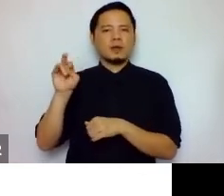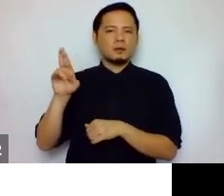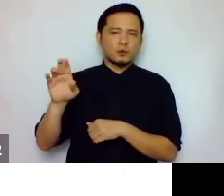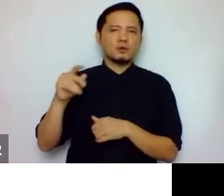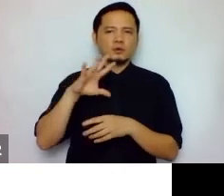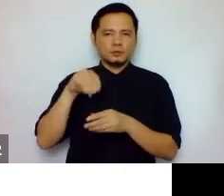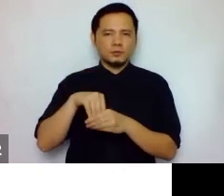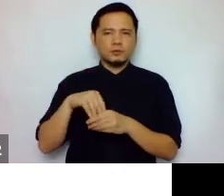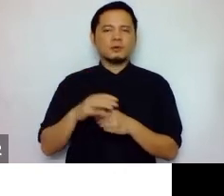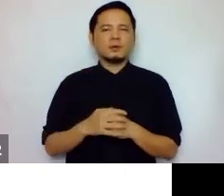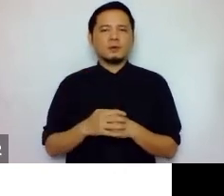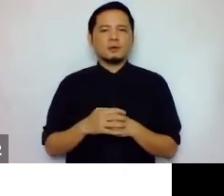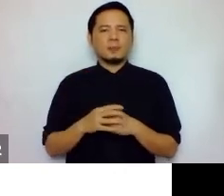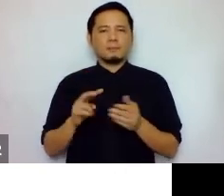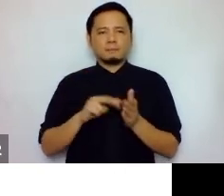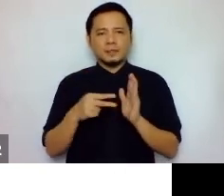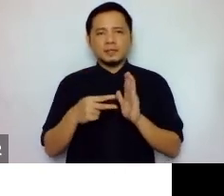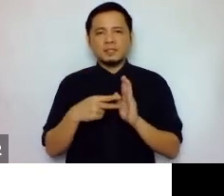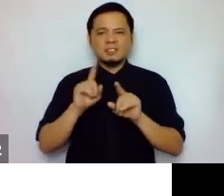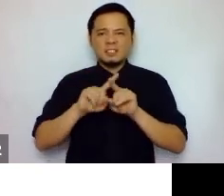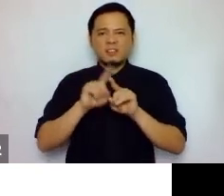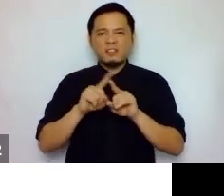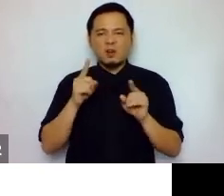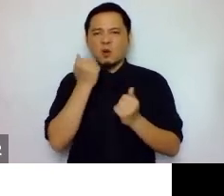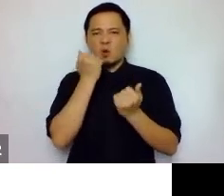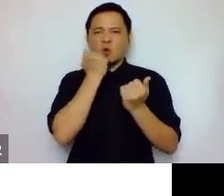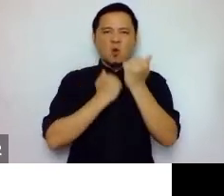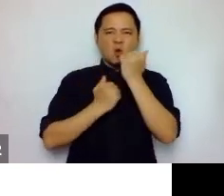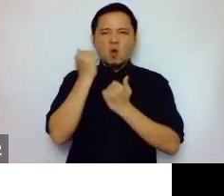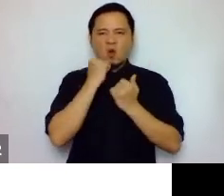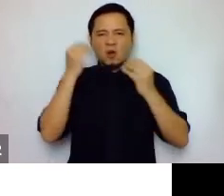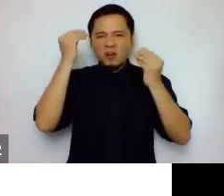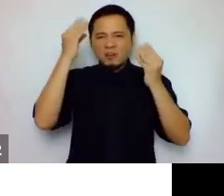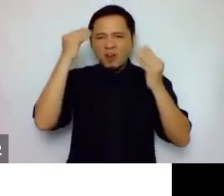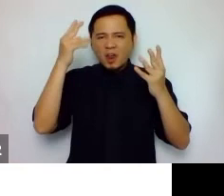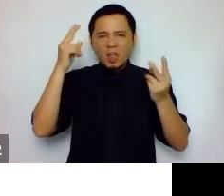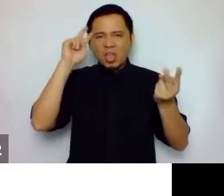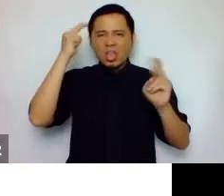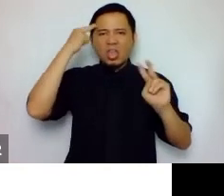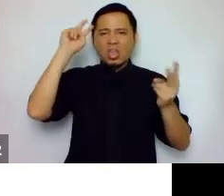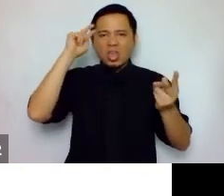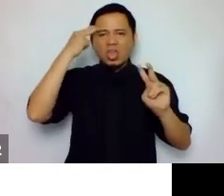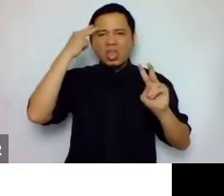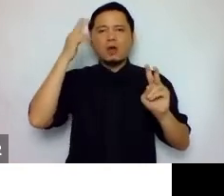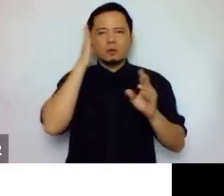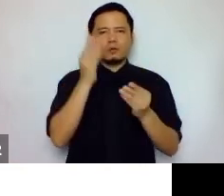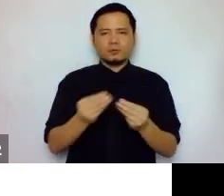It’s our way to bust the myths that sometimes we believe the wrong things about vaccination